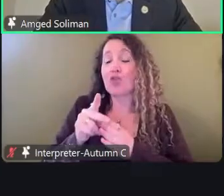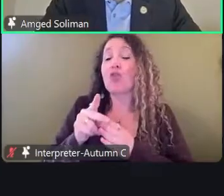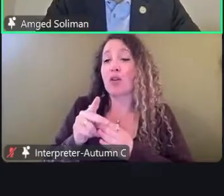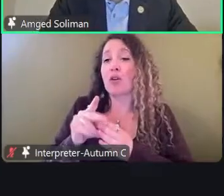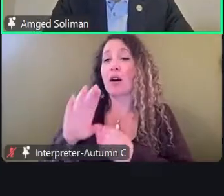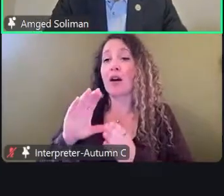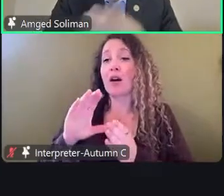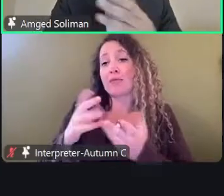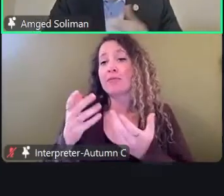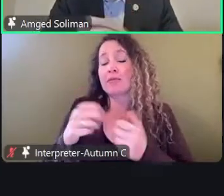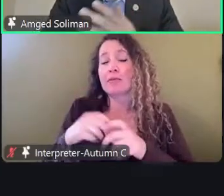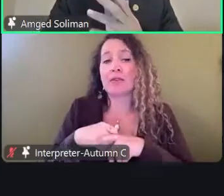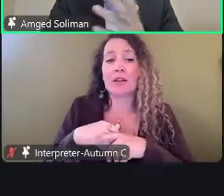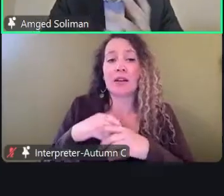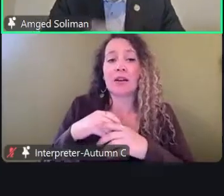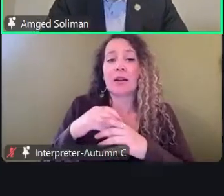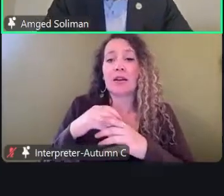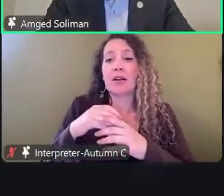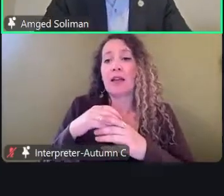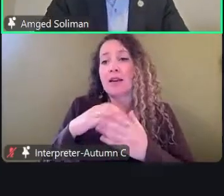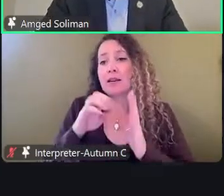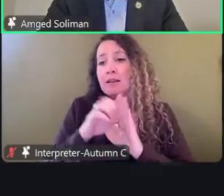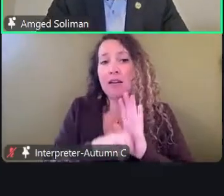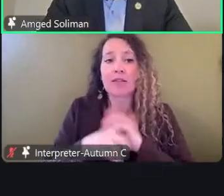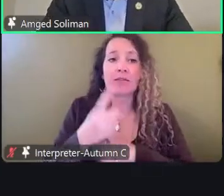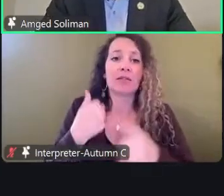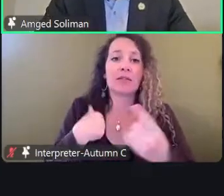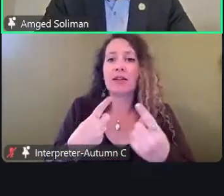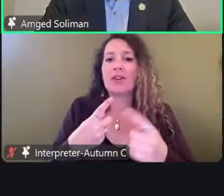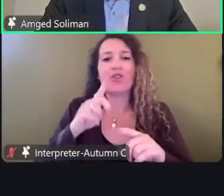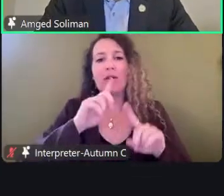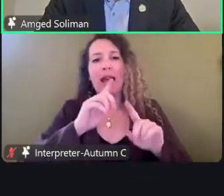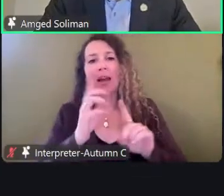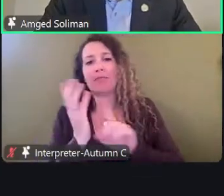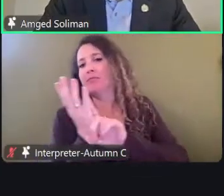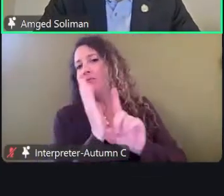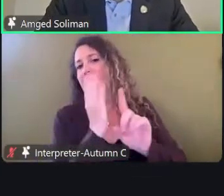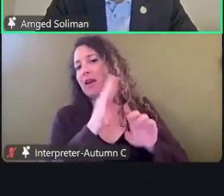based on their race, their nationality, but it did not say you cannot turn away patient based